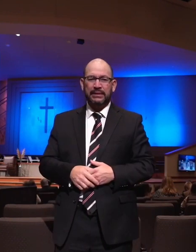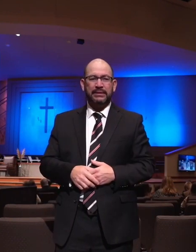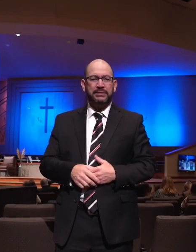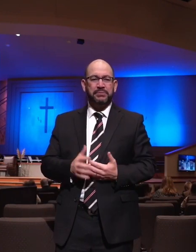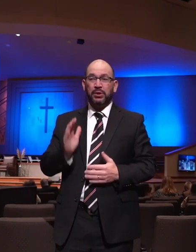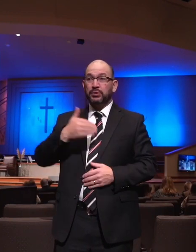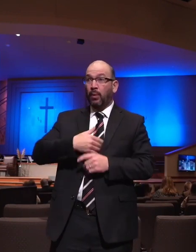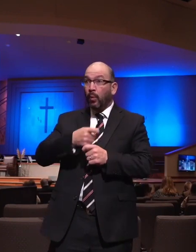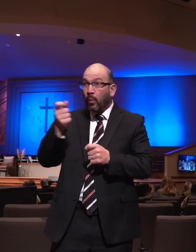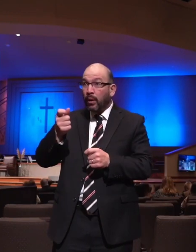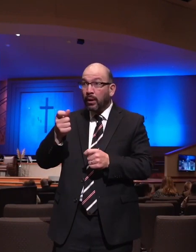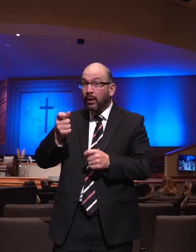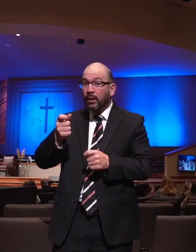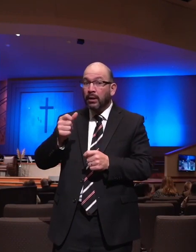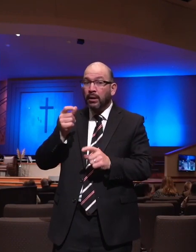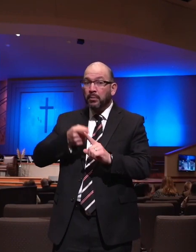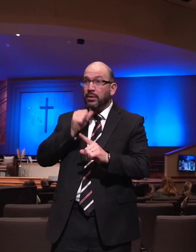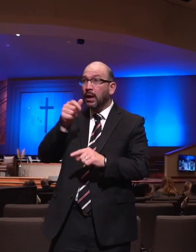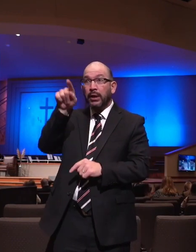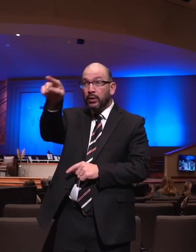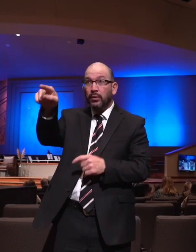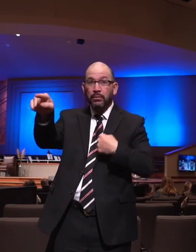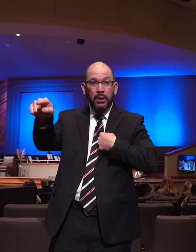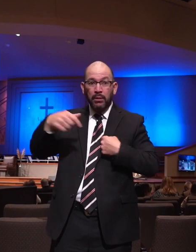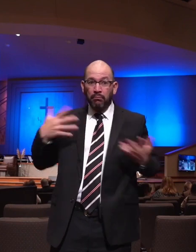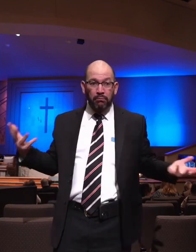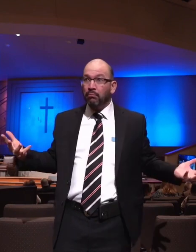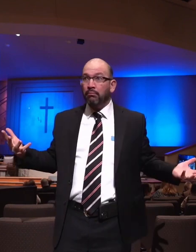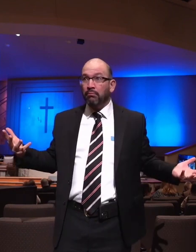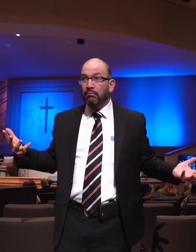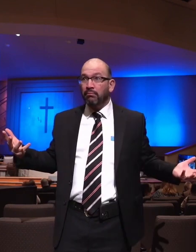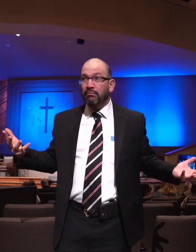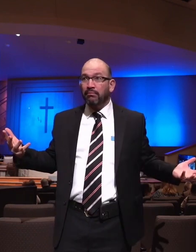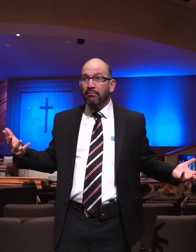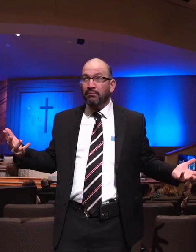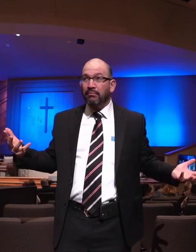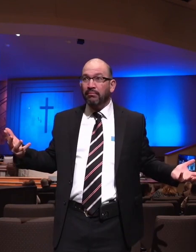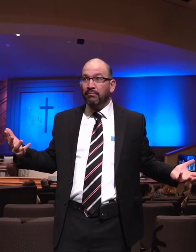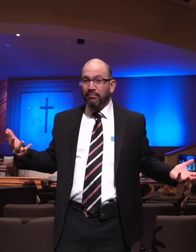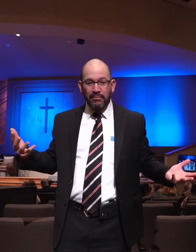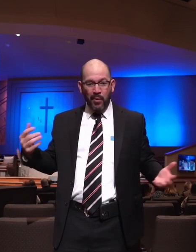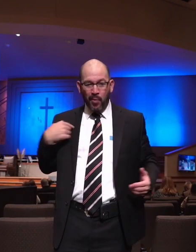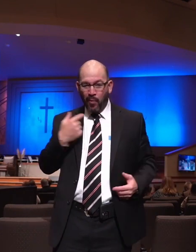recognized because number one it isn't you that saves anybody and that is so